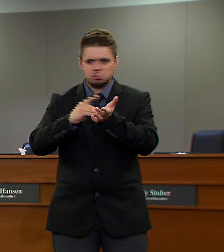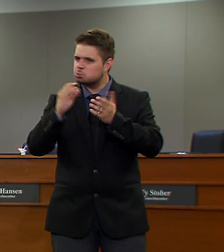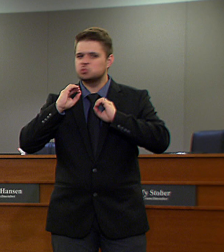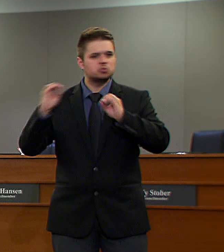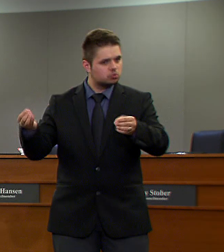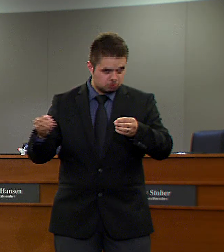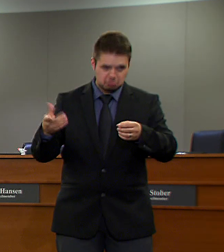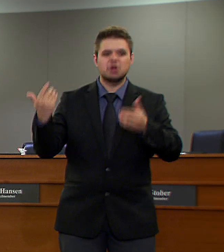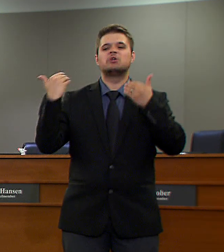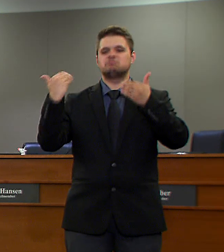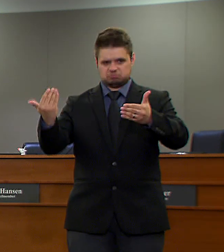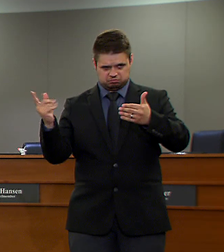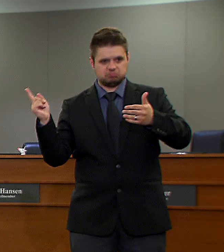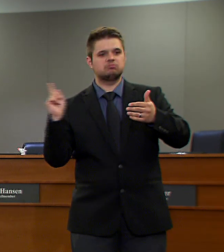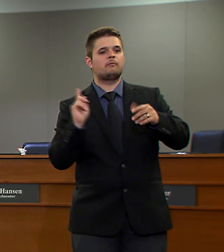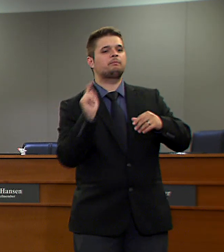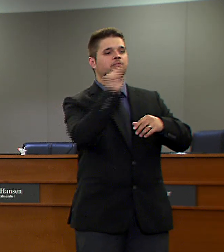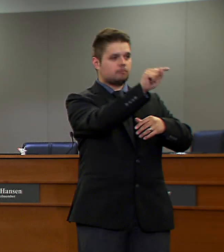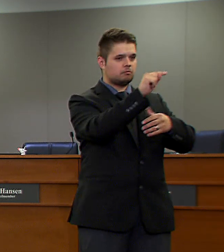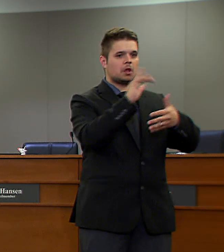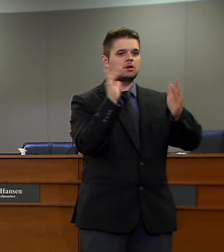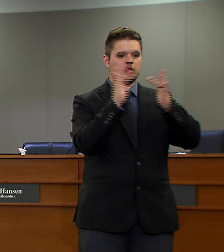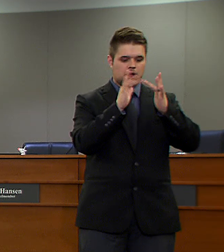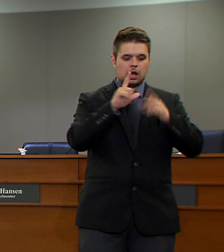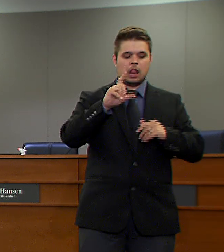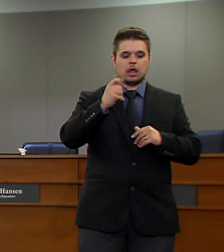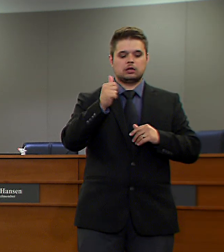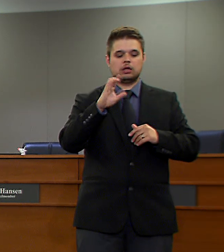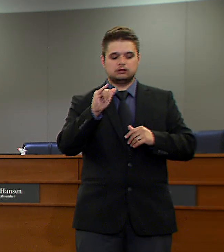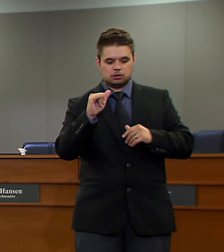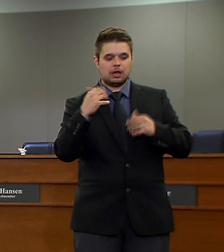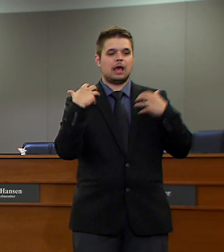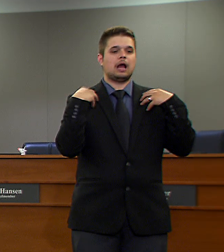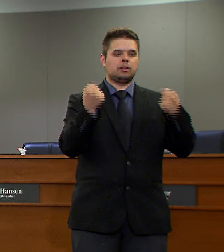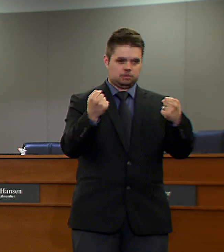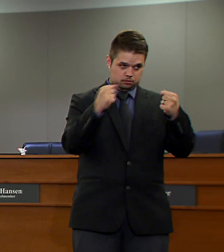Legacy GoHealth in Hazel Dell and Cascade Park.